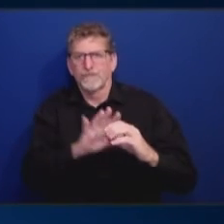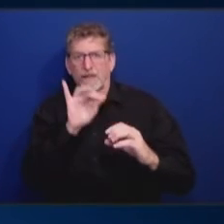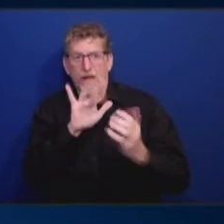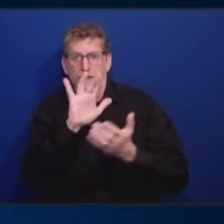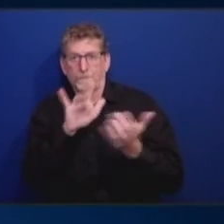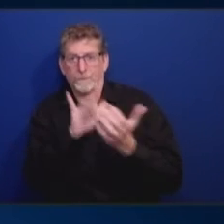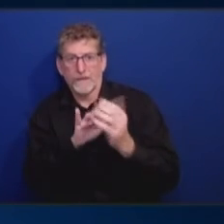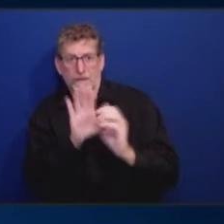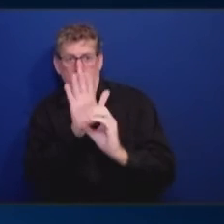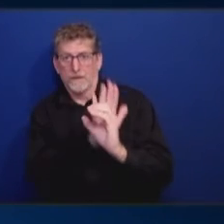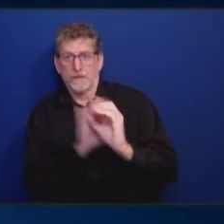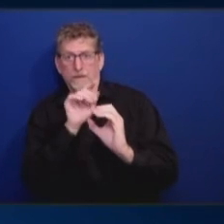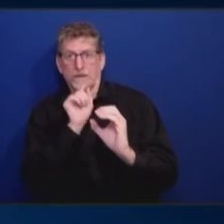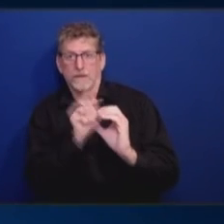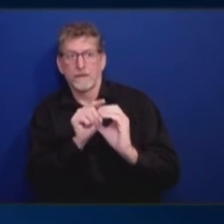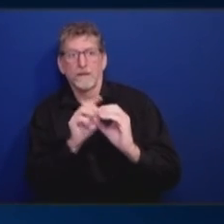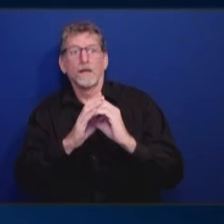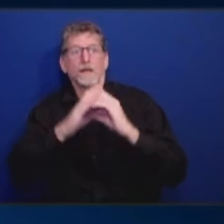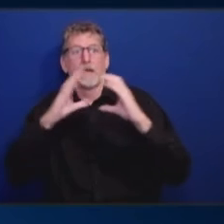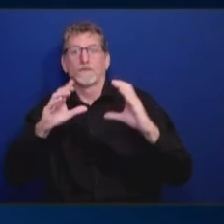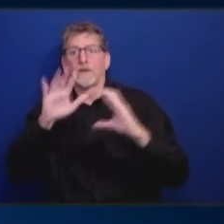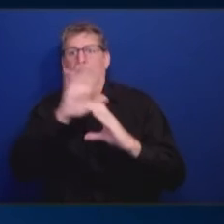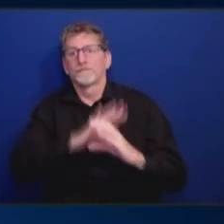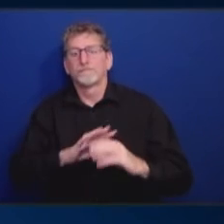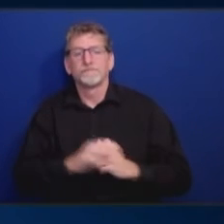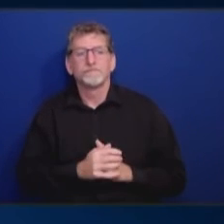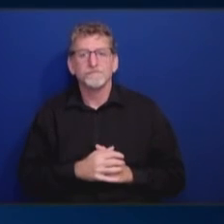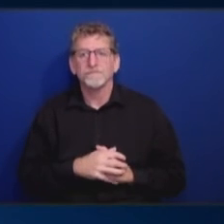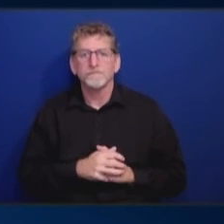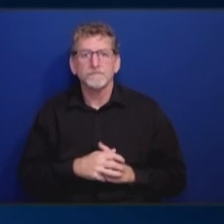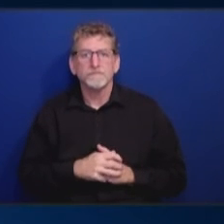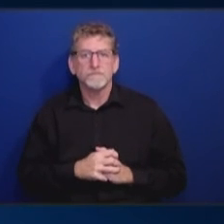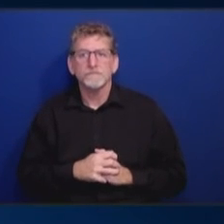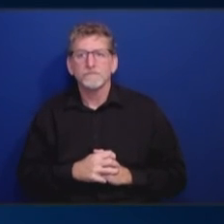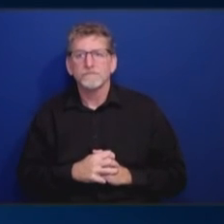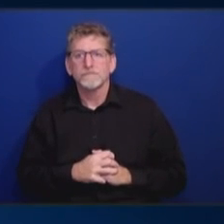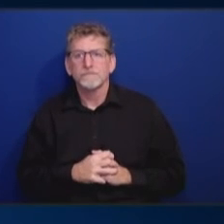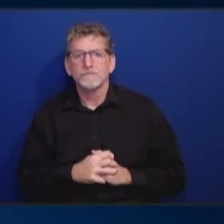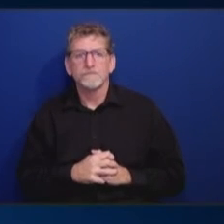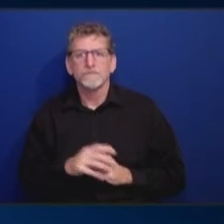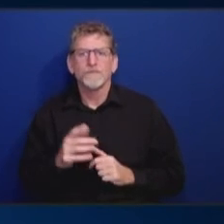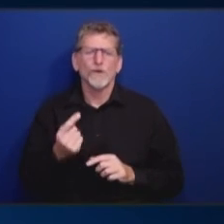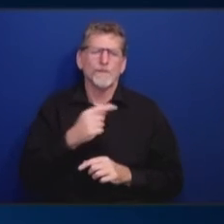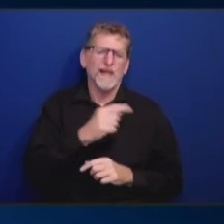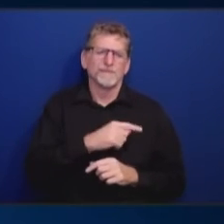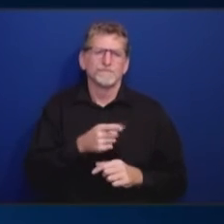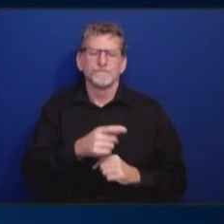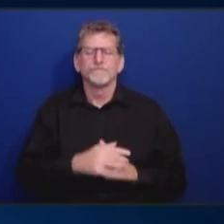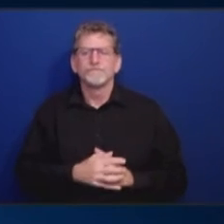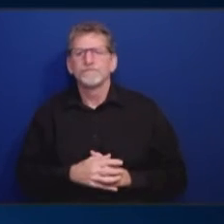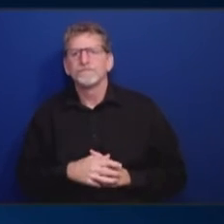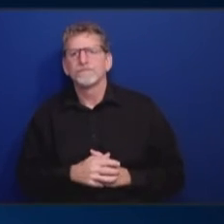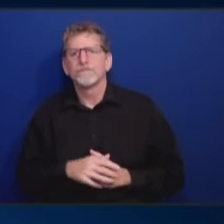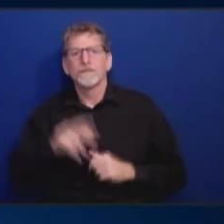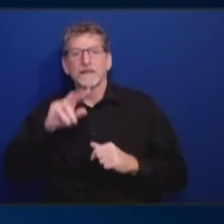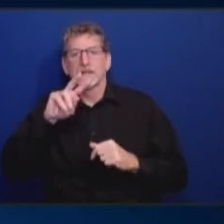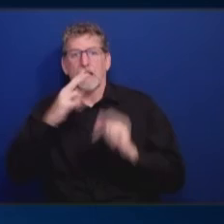And then, the next ring out are -- well -- I'm sorry, go back to the slide before. The next ring out are what we think of as the pathways.